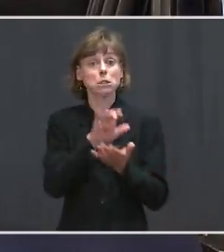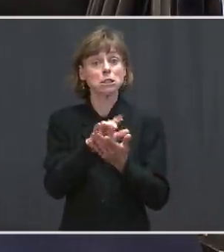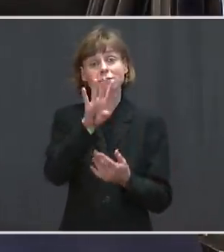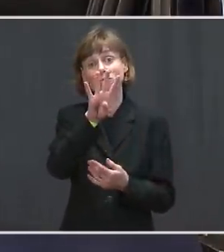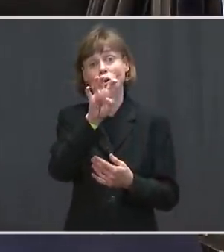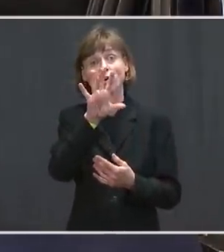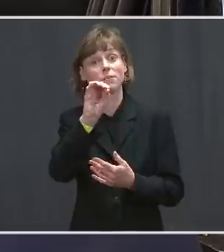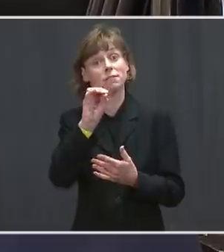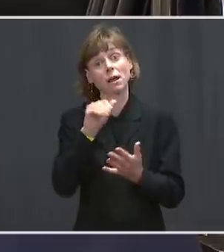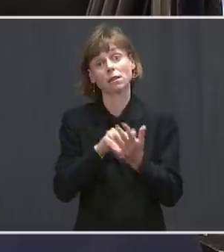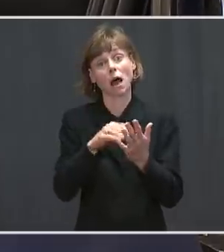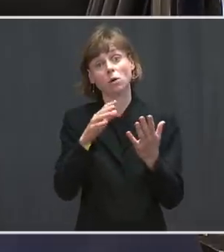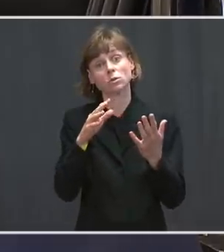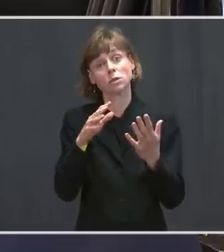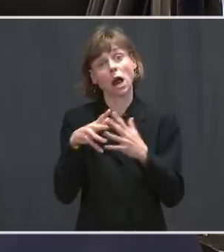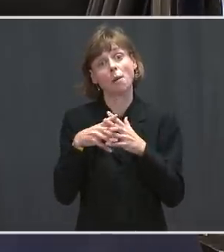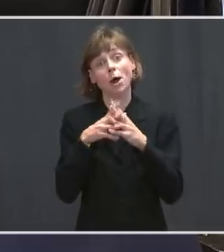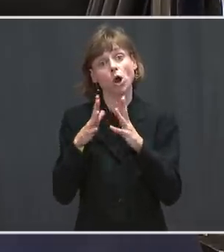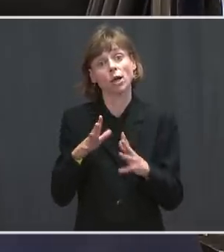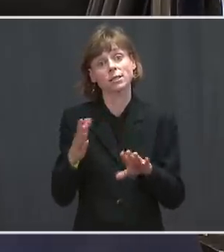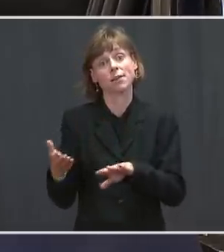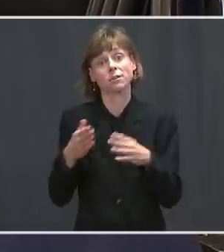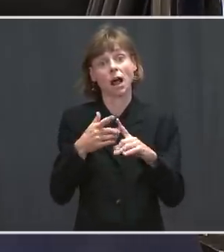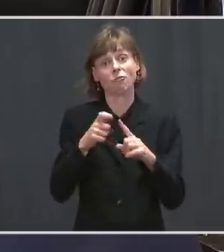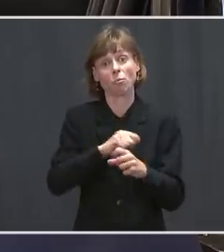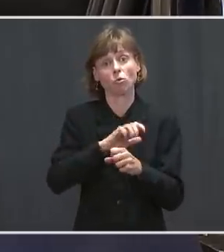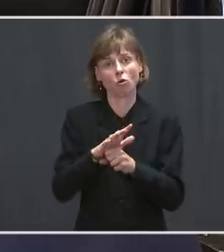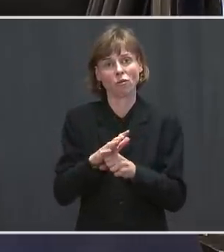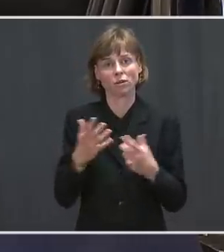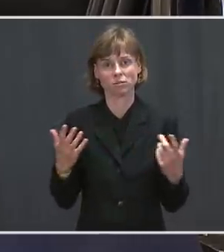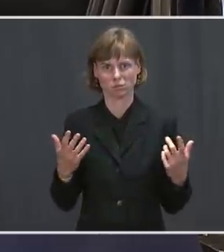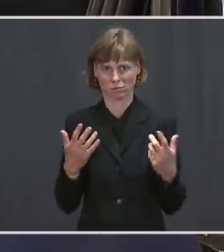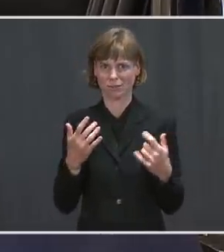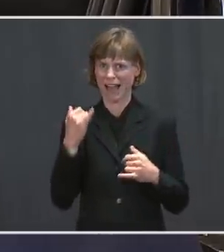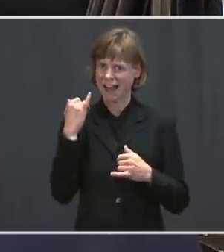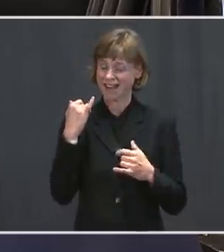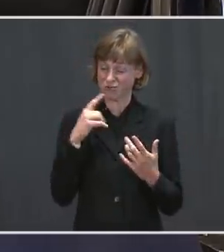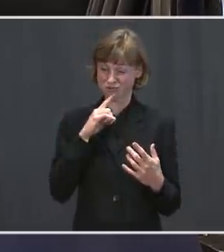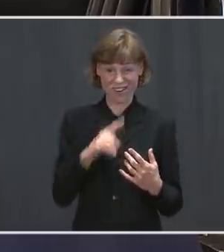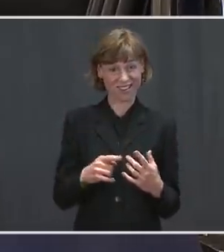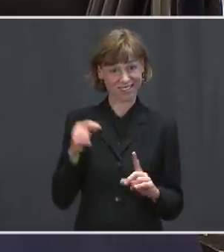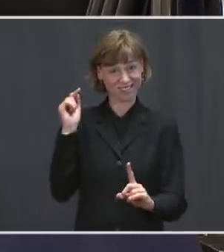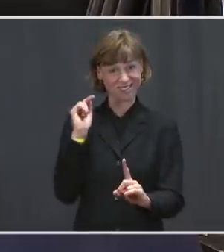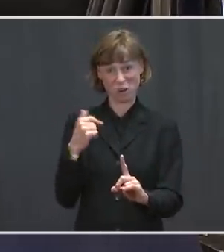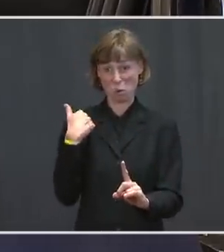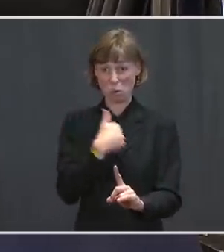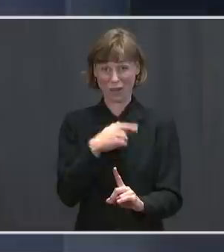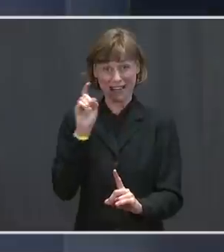have died to Corona virus. At the end of the day, we need everybody on board to beat this virus. What do you tell them?